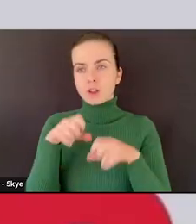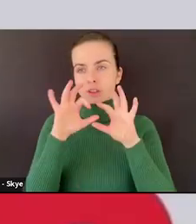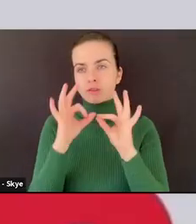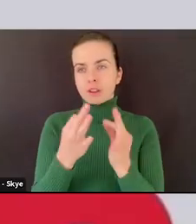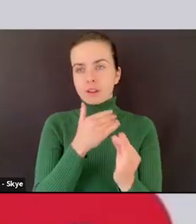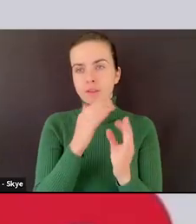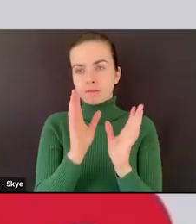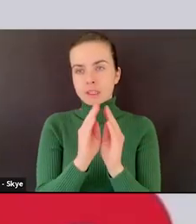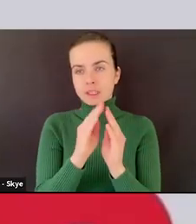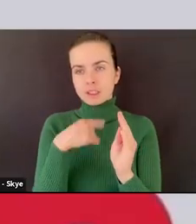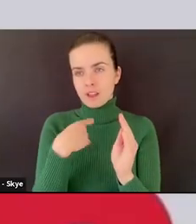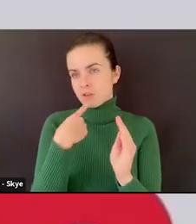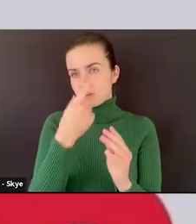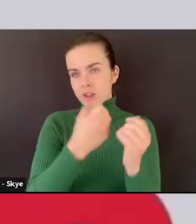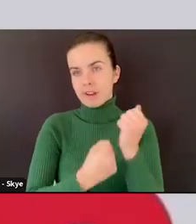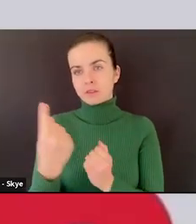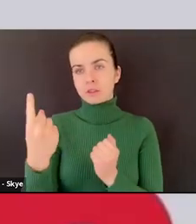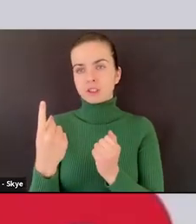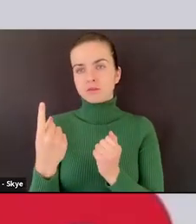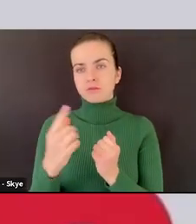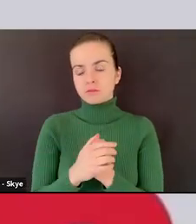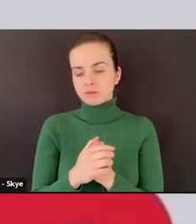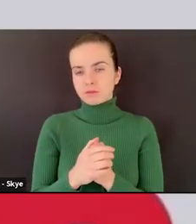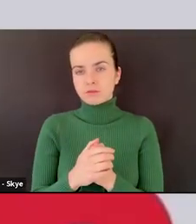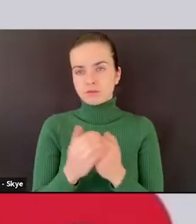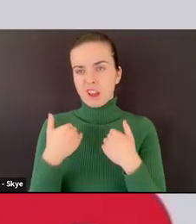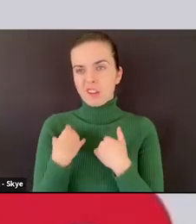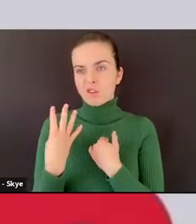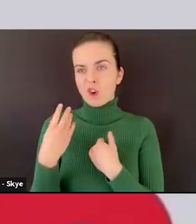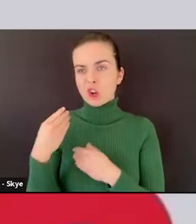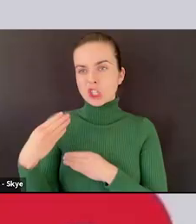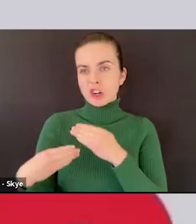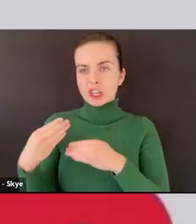and I told everybody, there were at least four generations there, starting as young